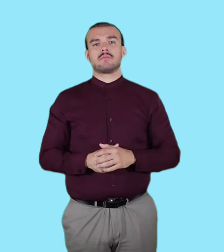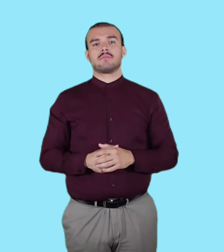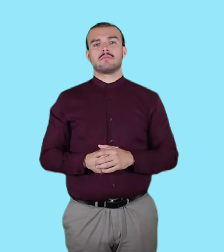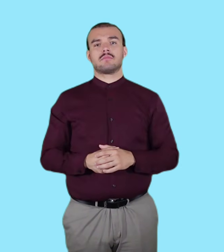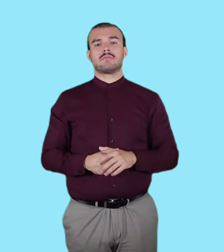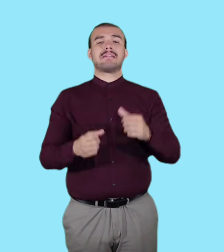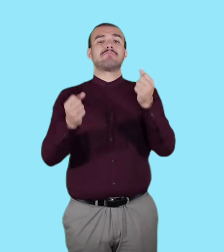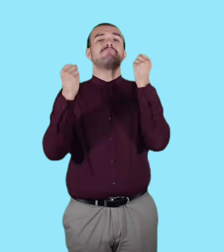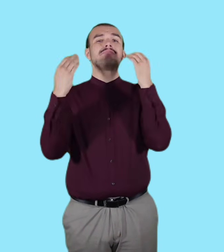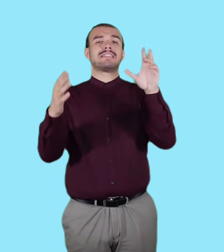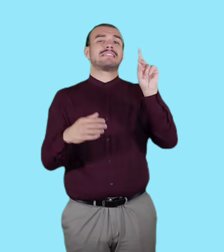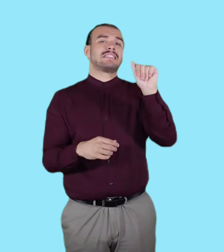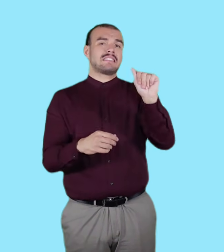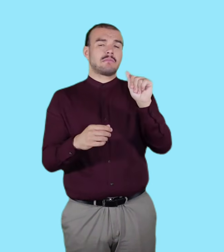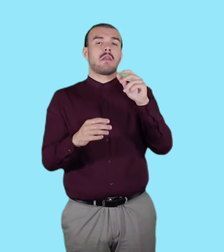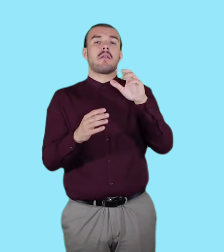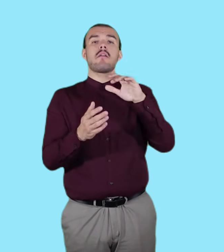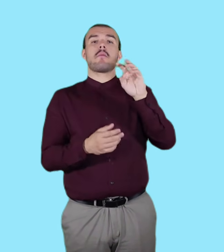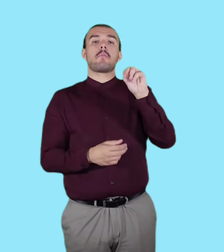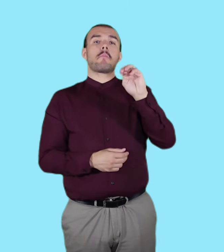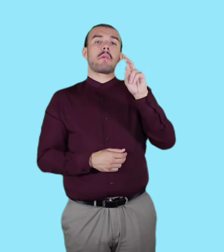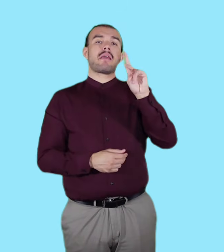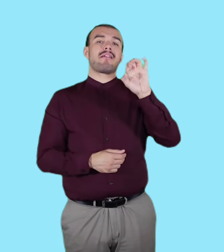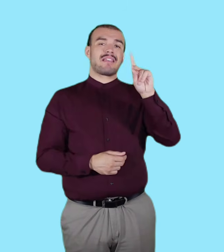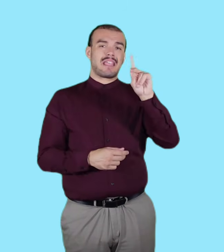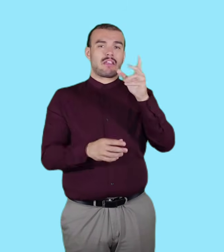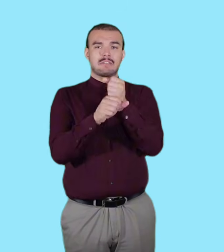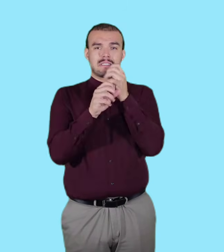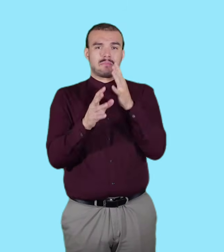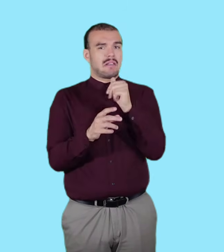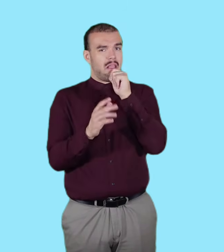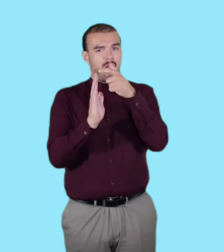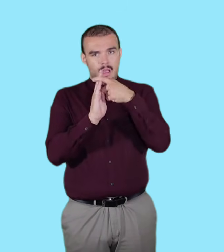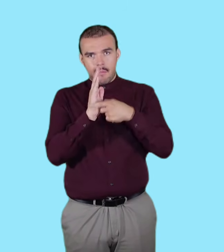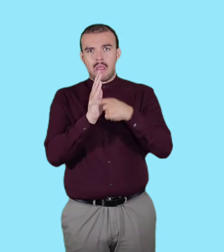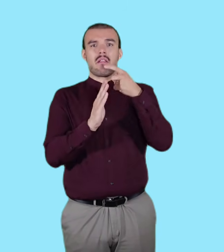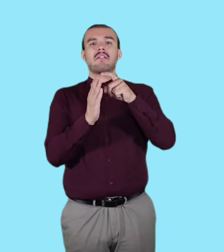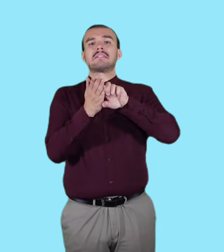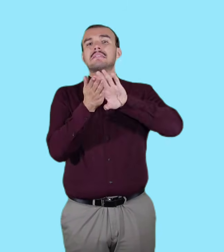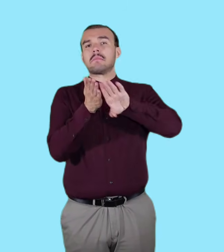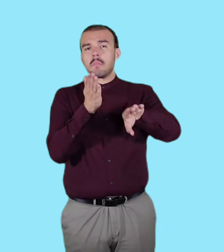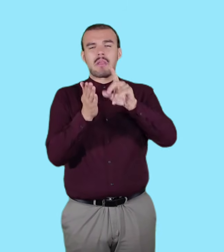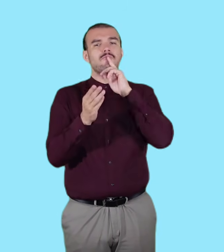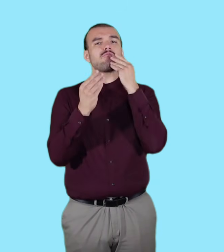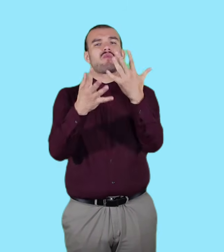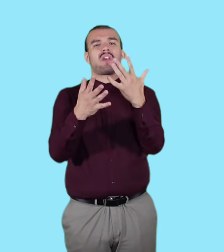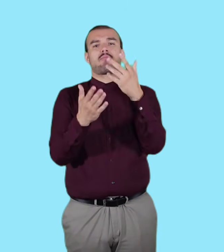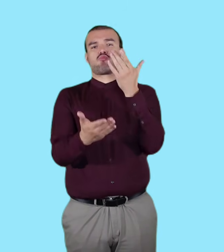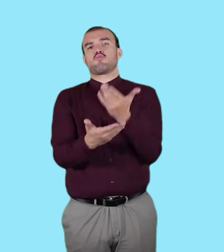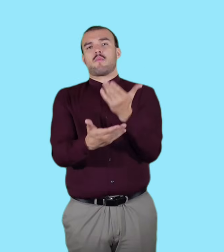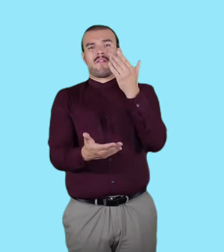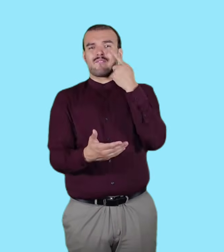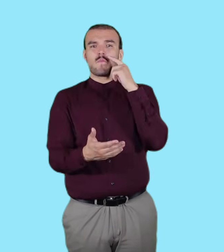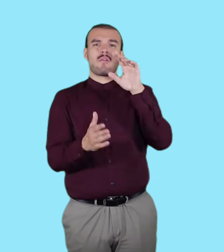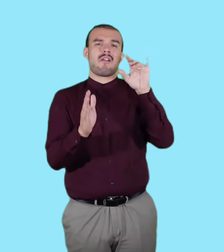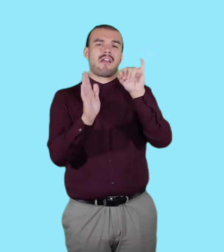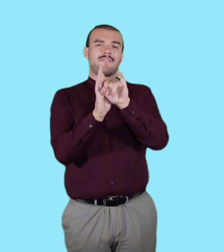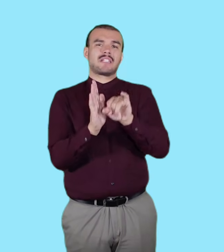Many disabled Medicaid recipients who are not automatically exempted will have to provide proof of identification,